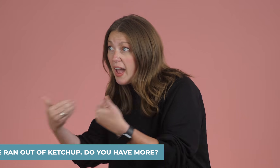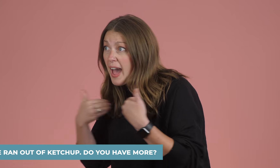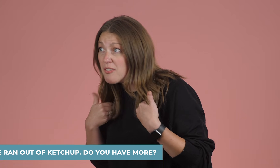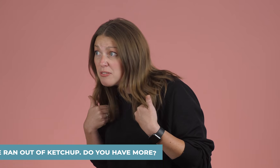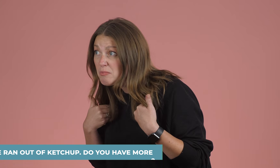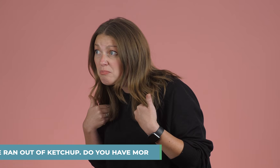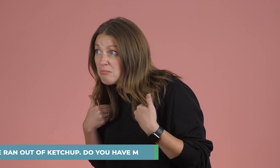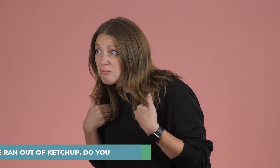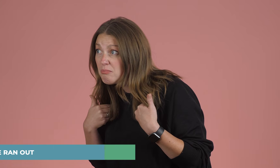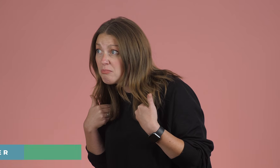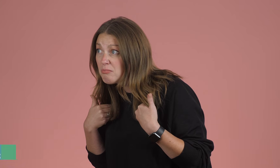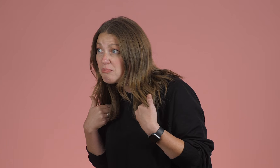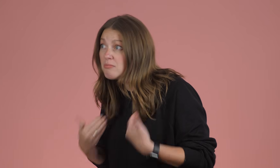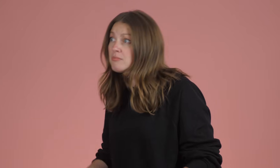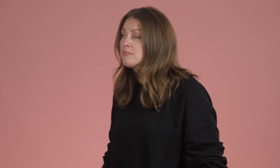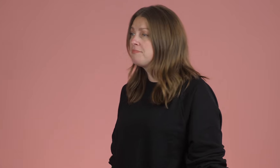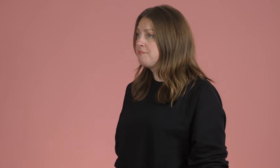Have.